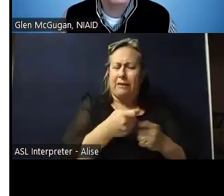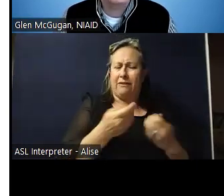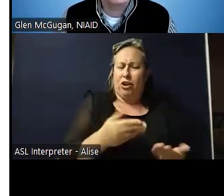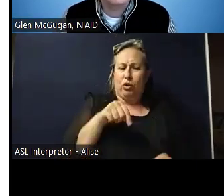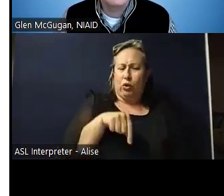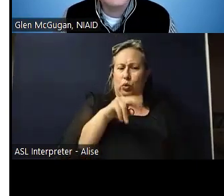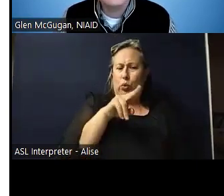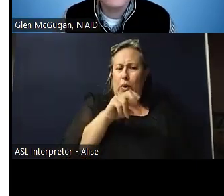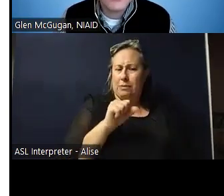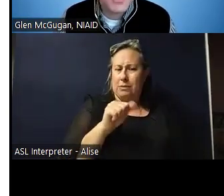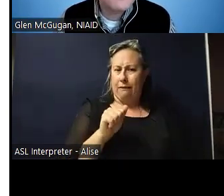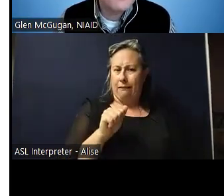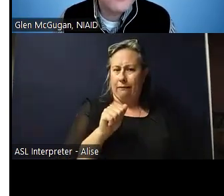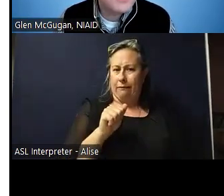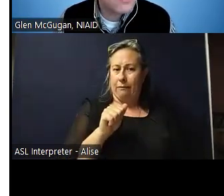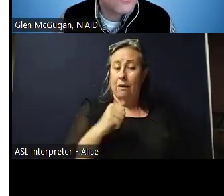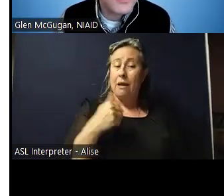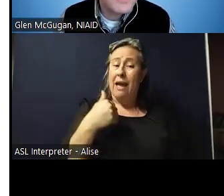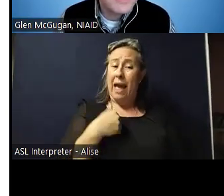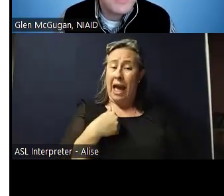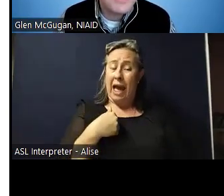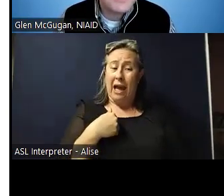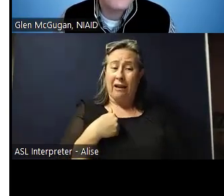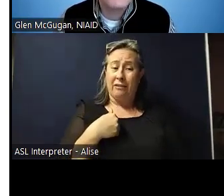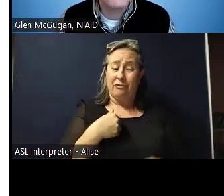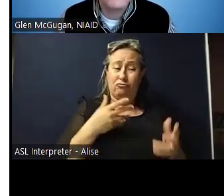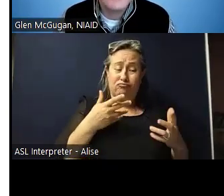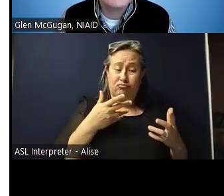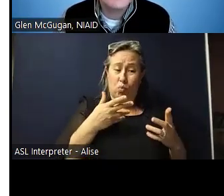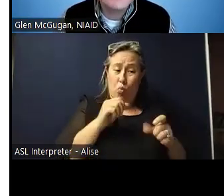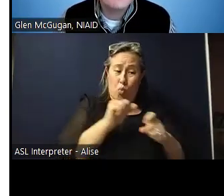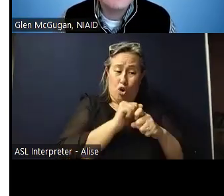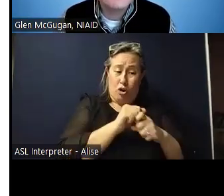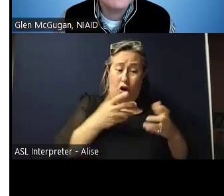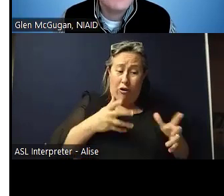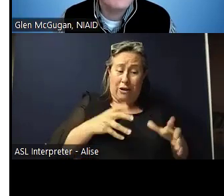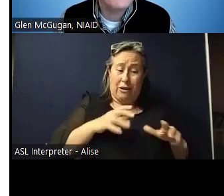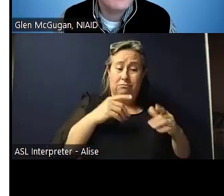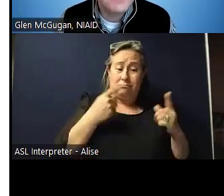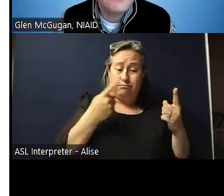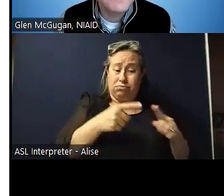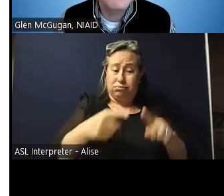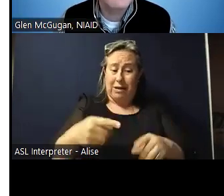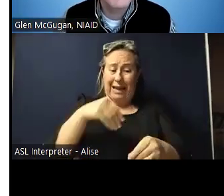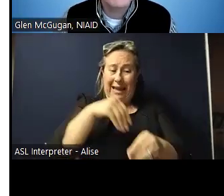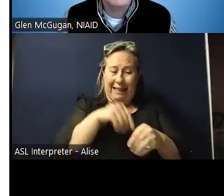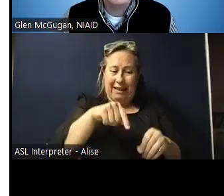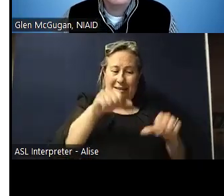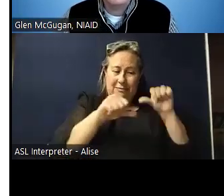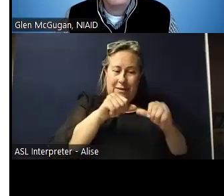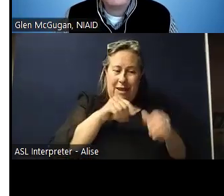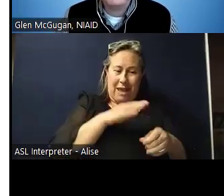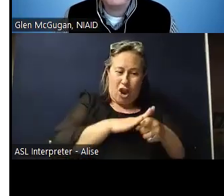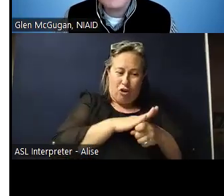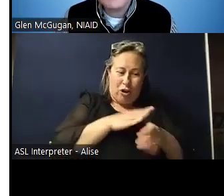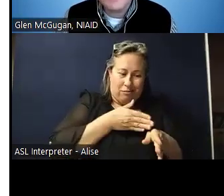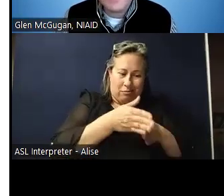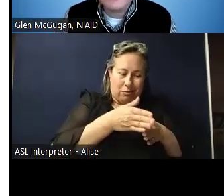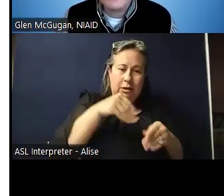So is there comparable work already being done here in the US in this scientific area? So a way of addressing that,